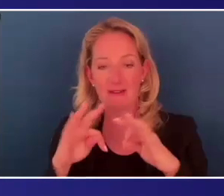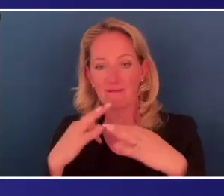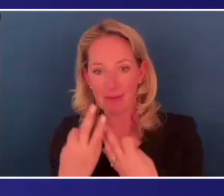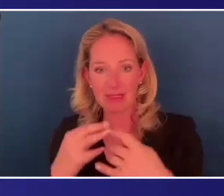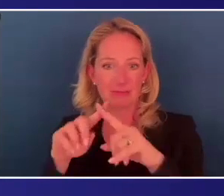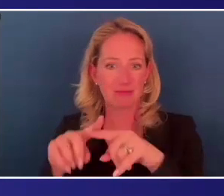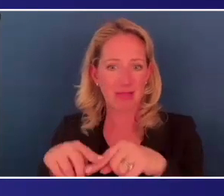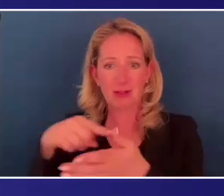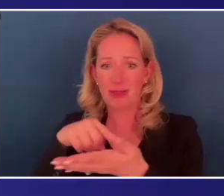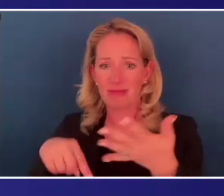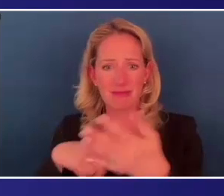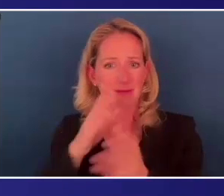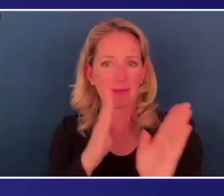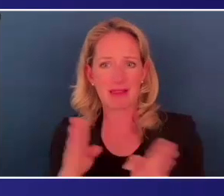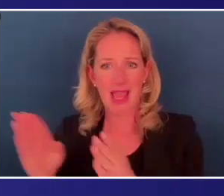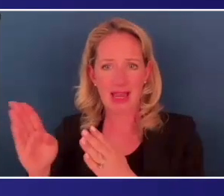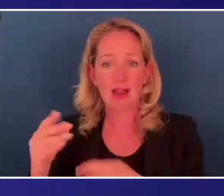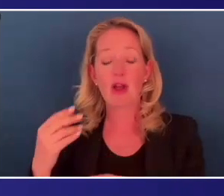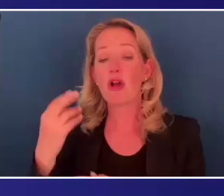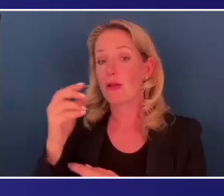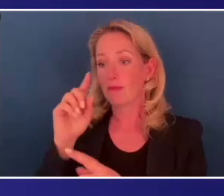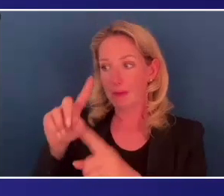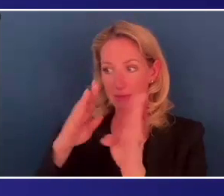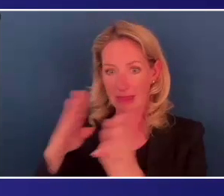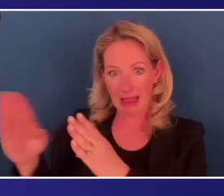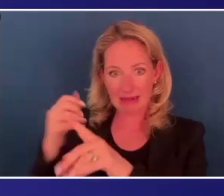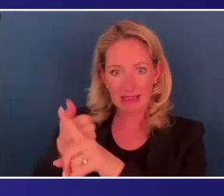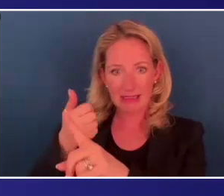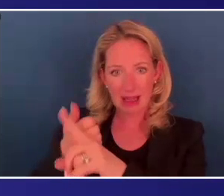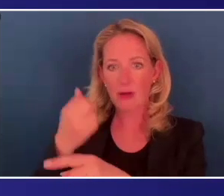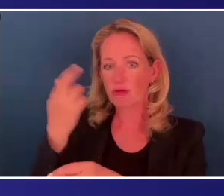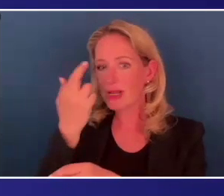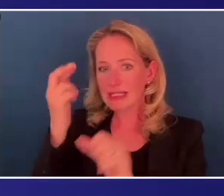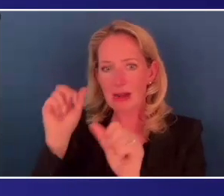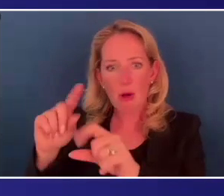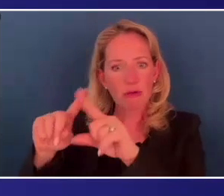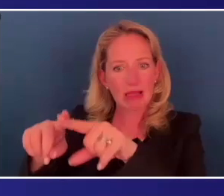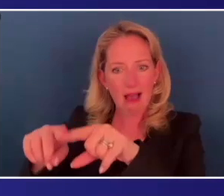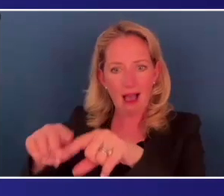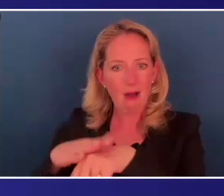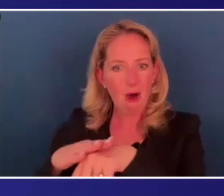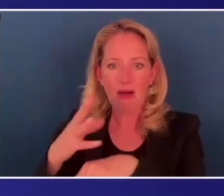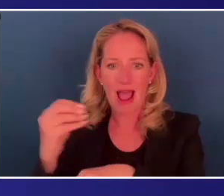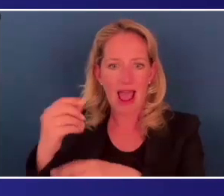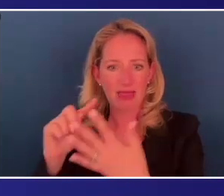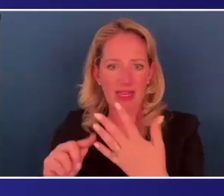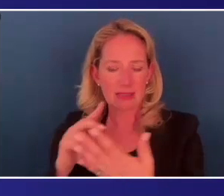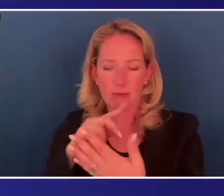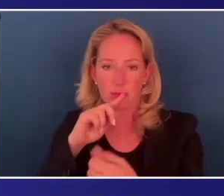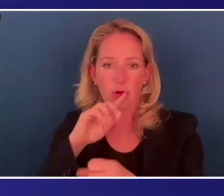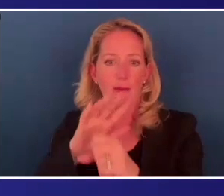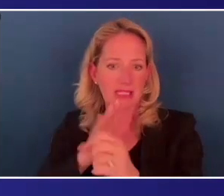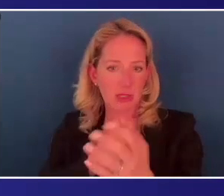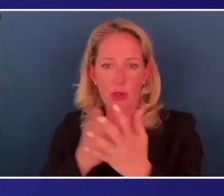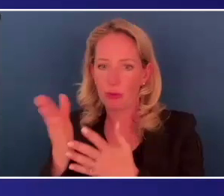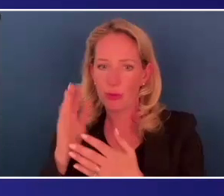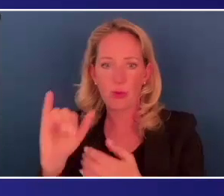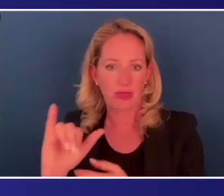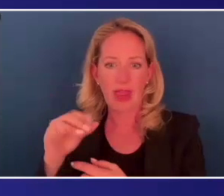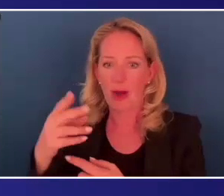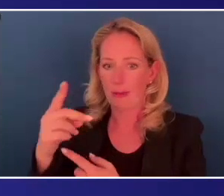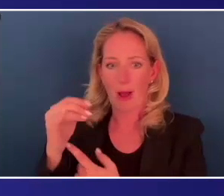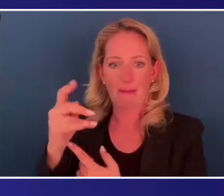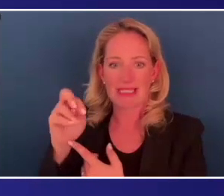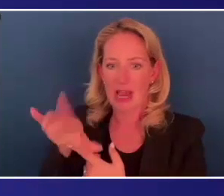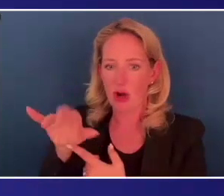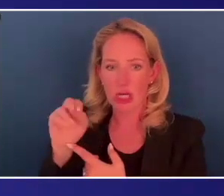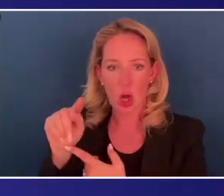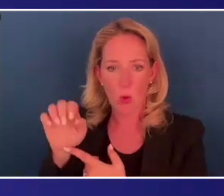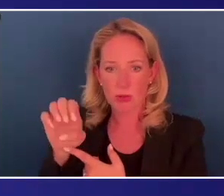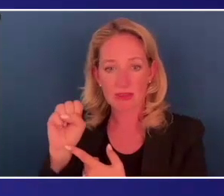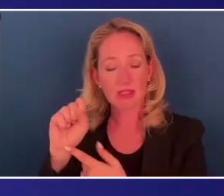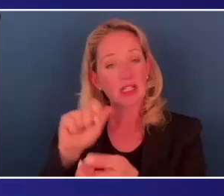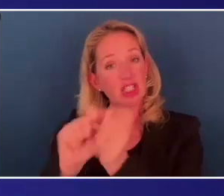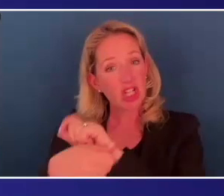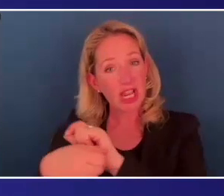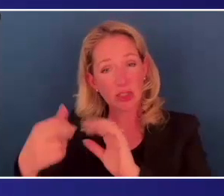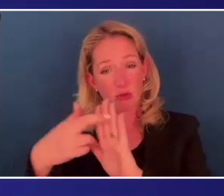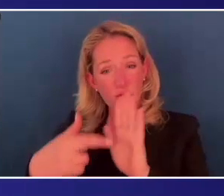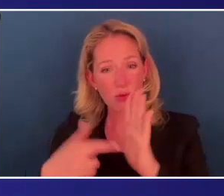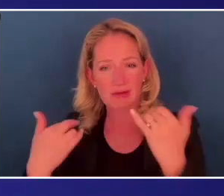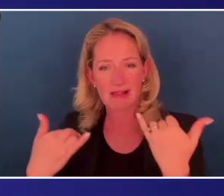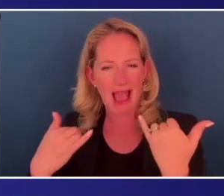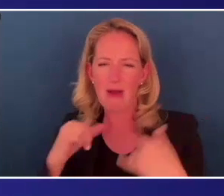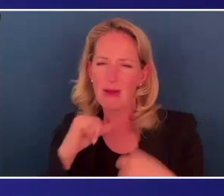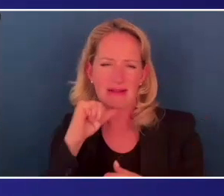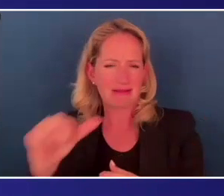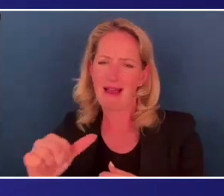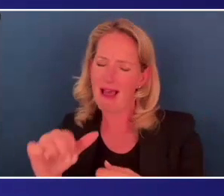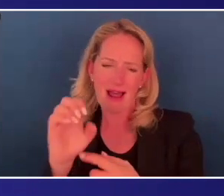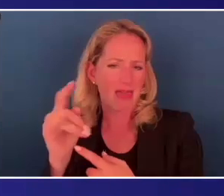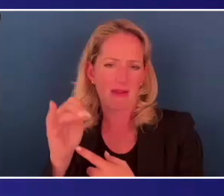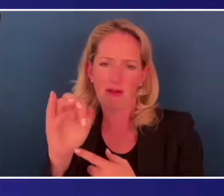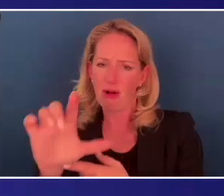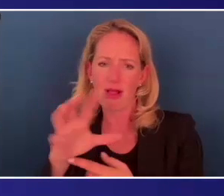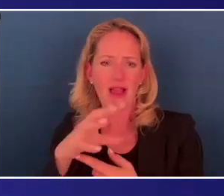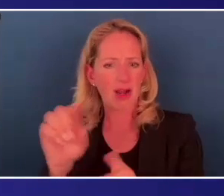They are reasonably relied on and these legal promises are made through their master promissory notes. To change the rules now is unethical and grounds for litigation through reasonable reliance.